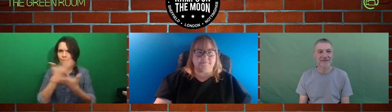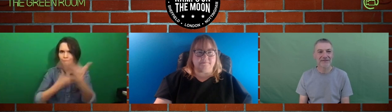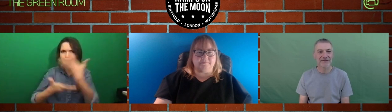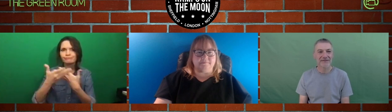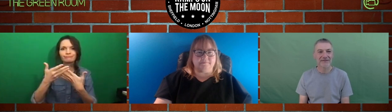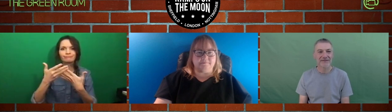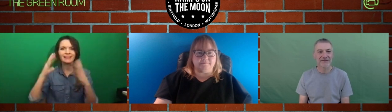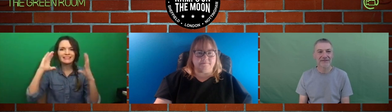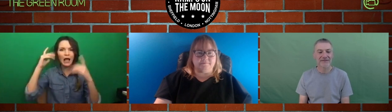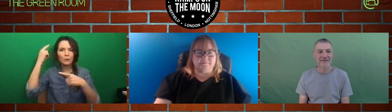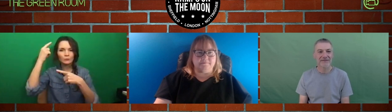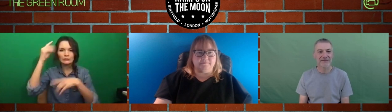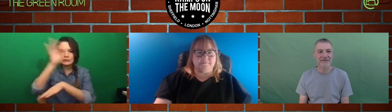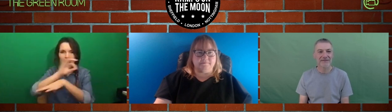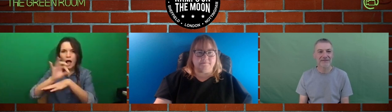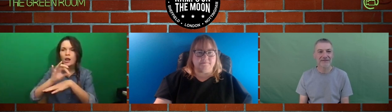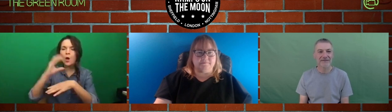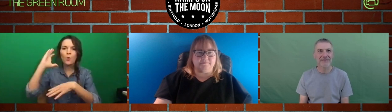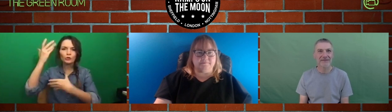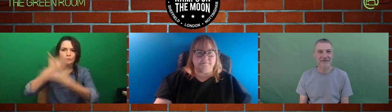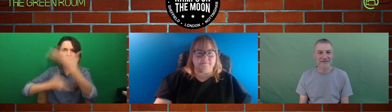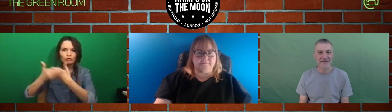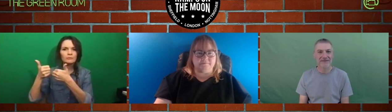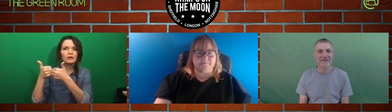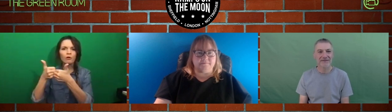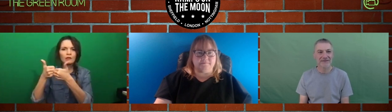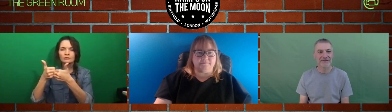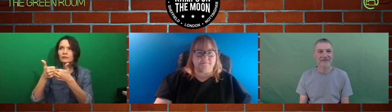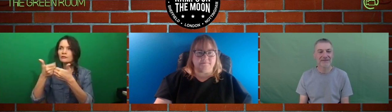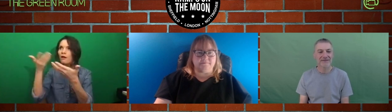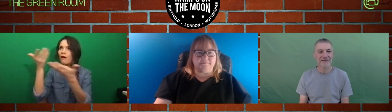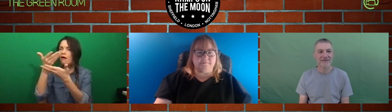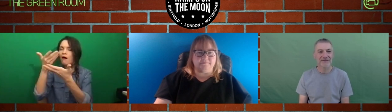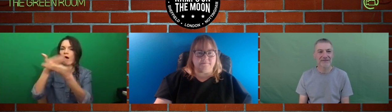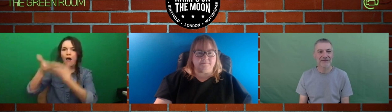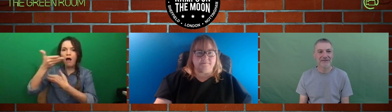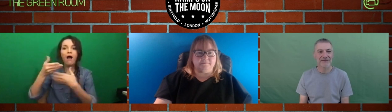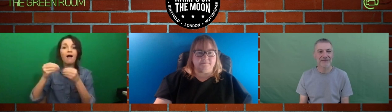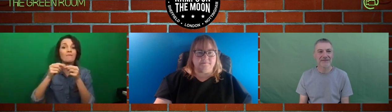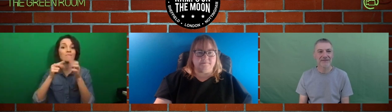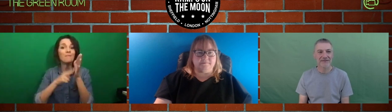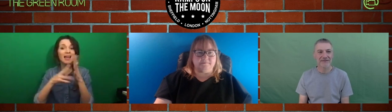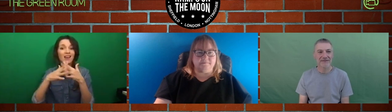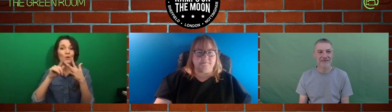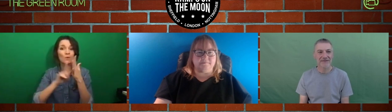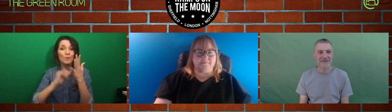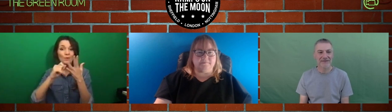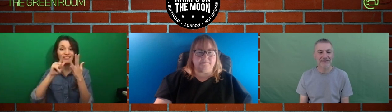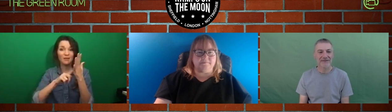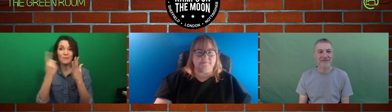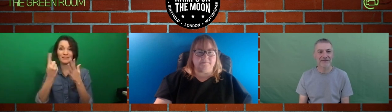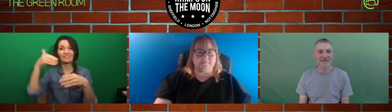and our audio description consultant and Ben Wilson who's in the show and we're talking all about the sound design